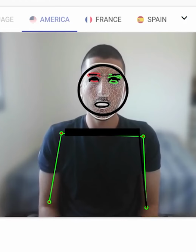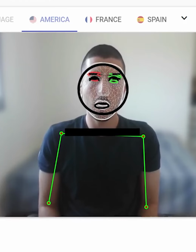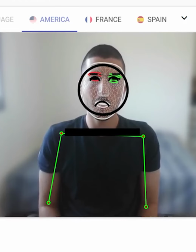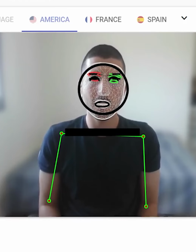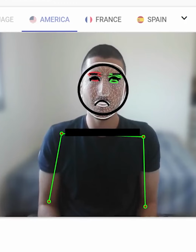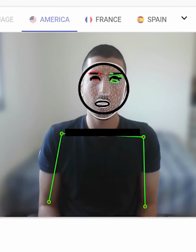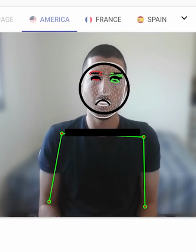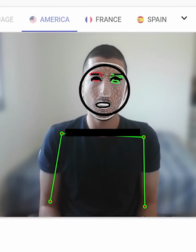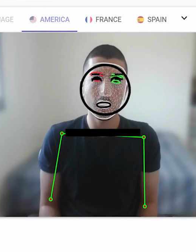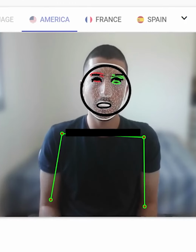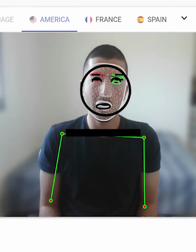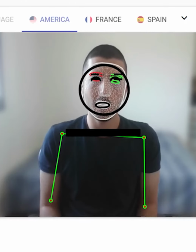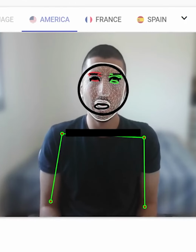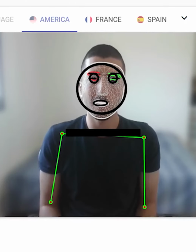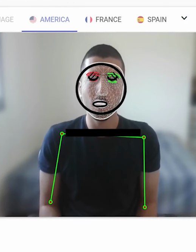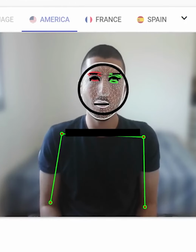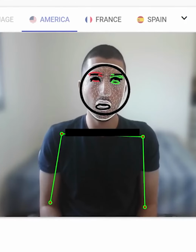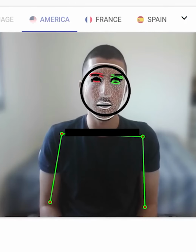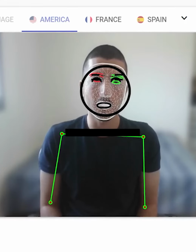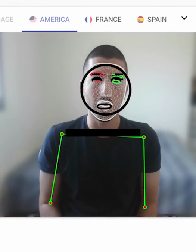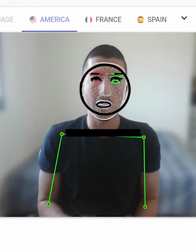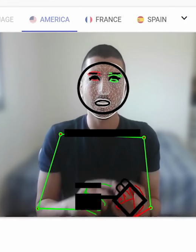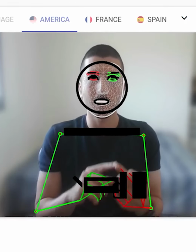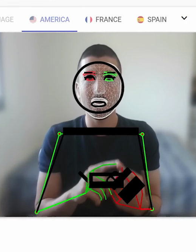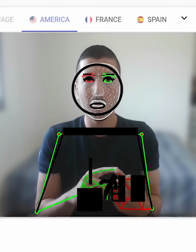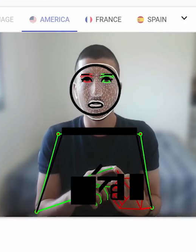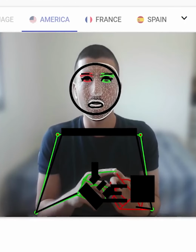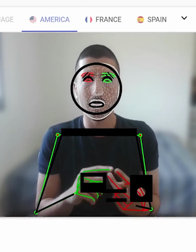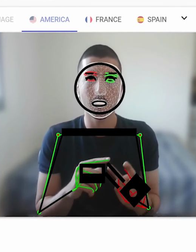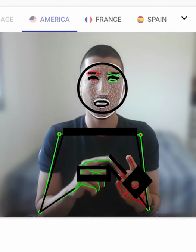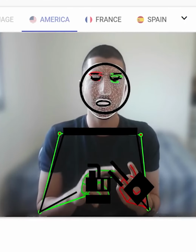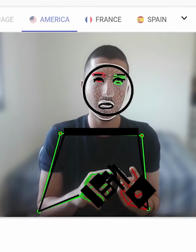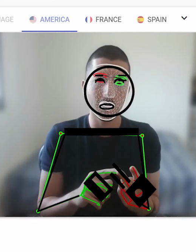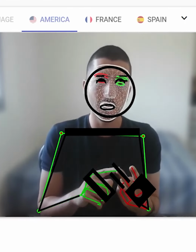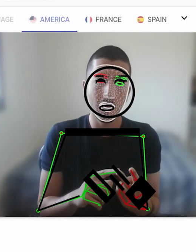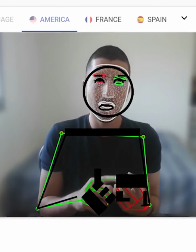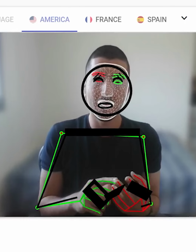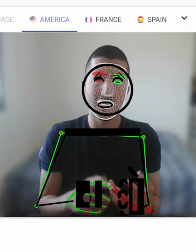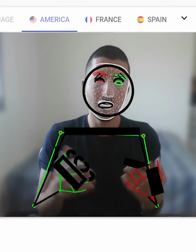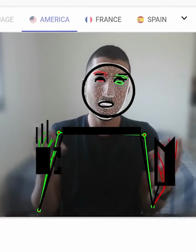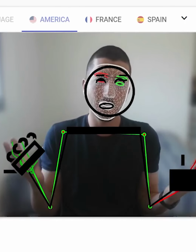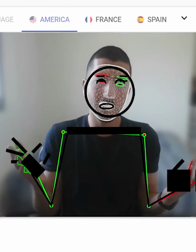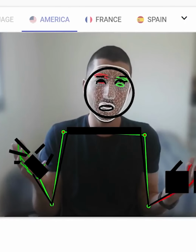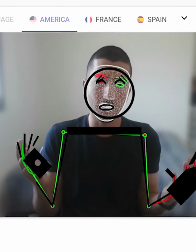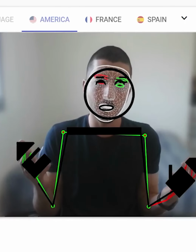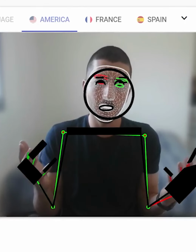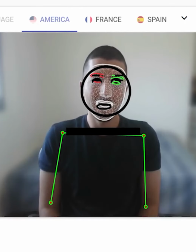On top of this main component I want to add more modules like segmentation and tokenization, and even translation.